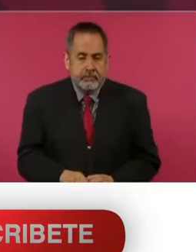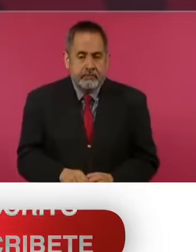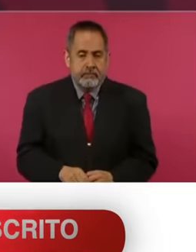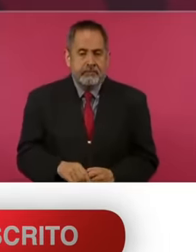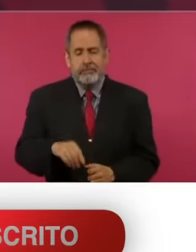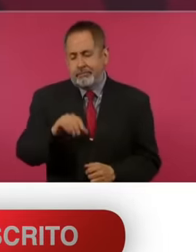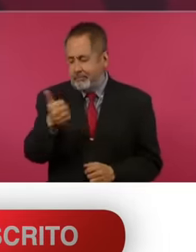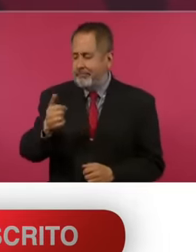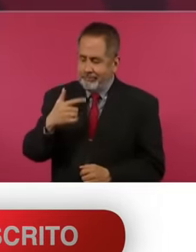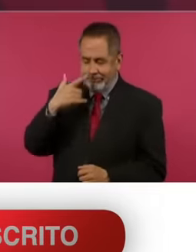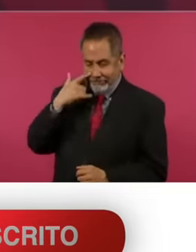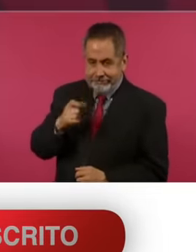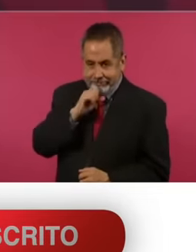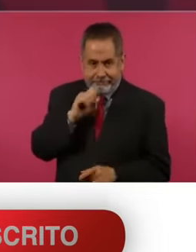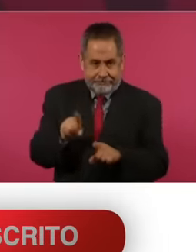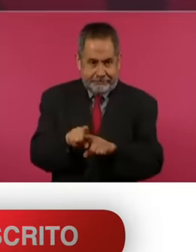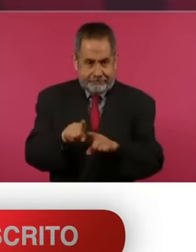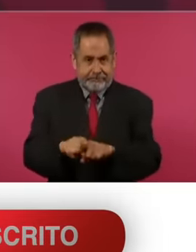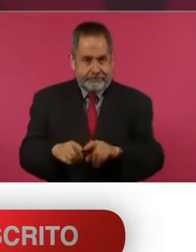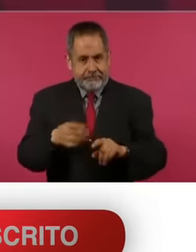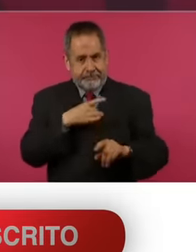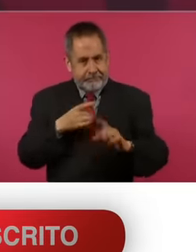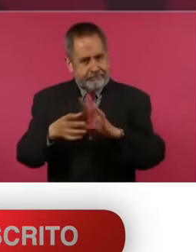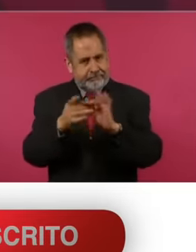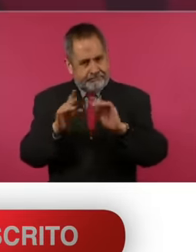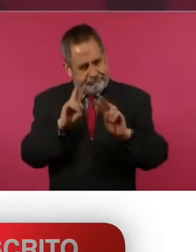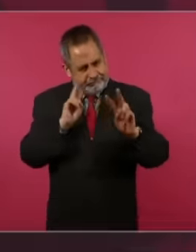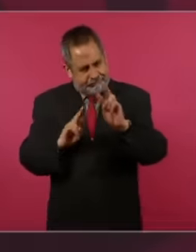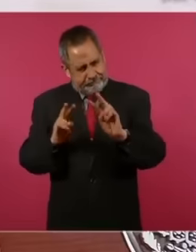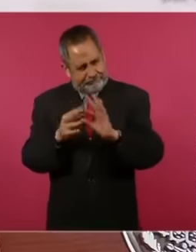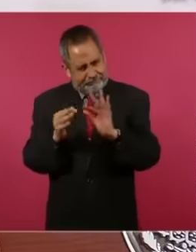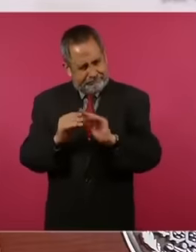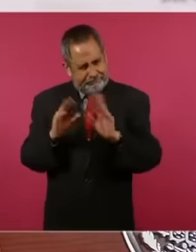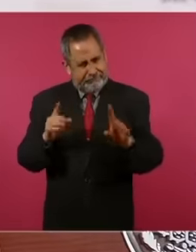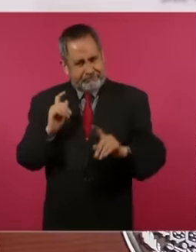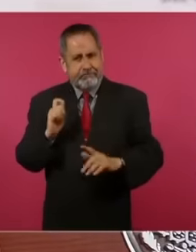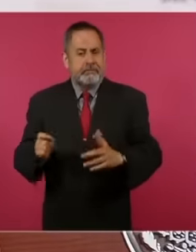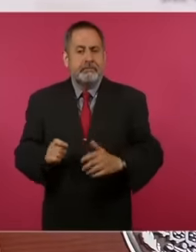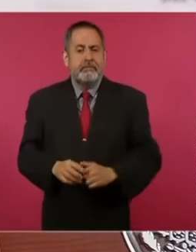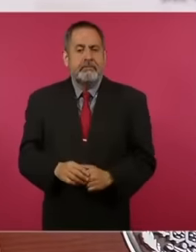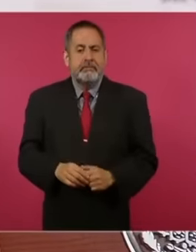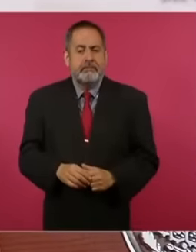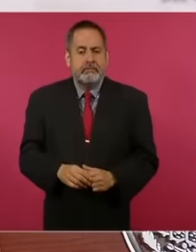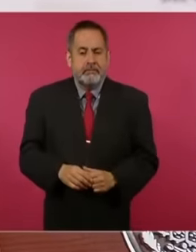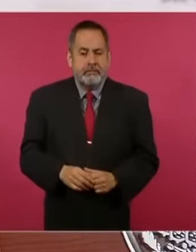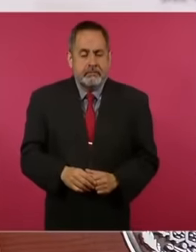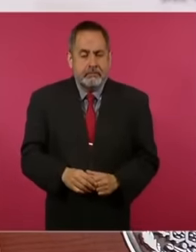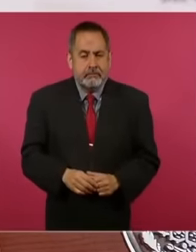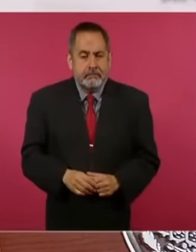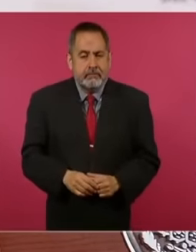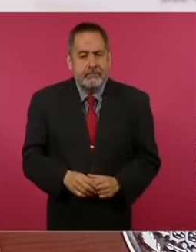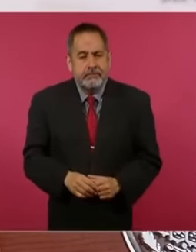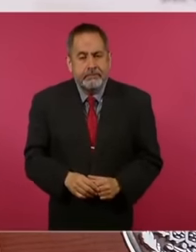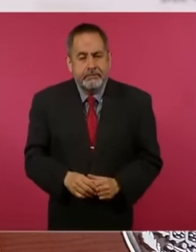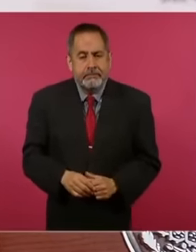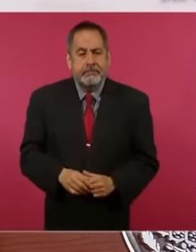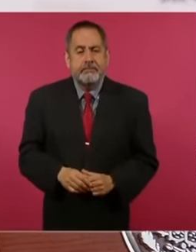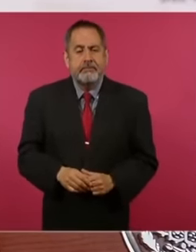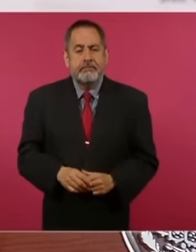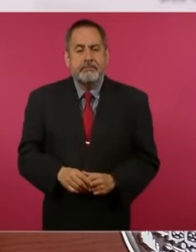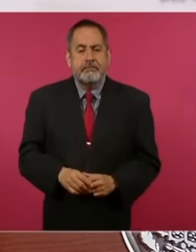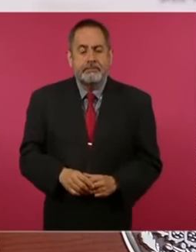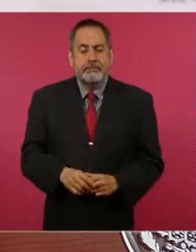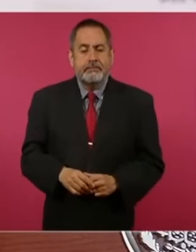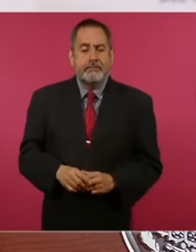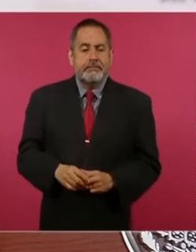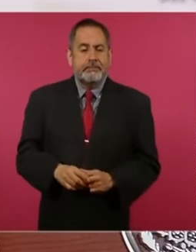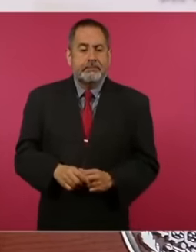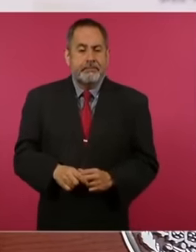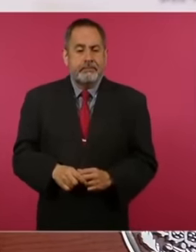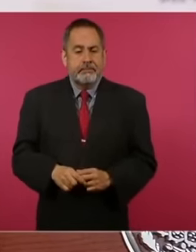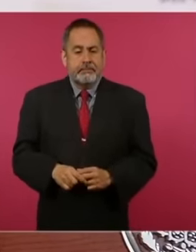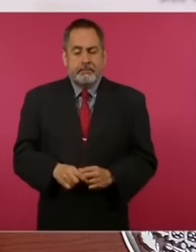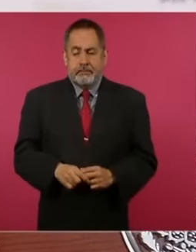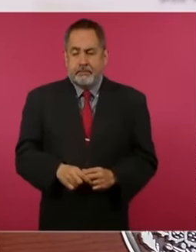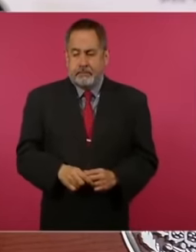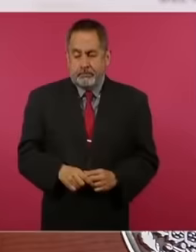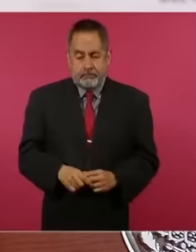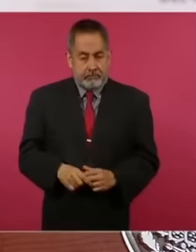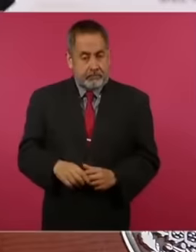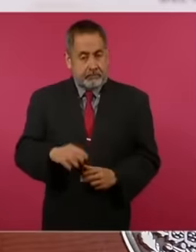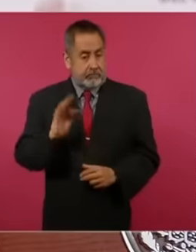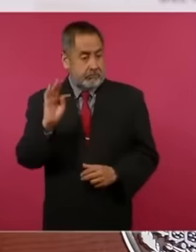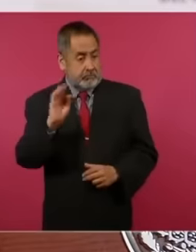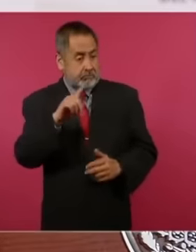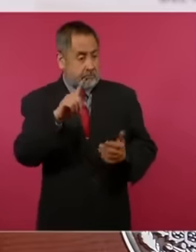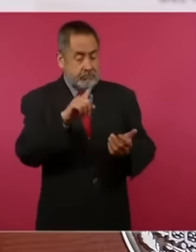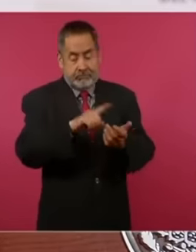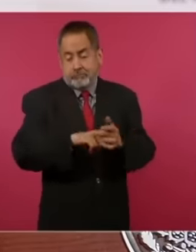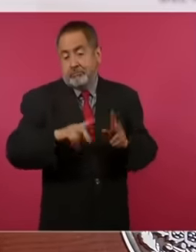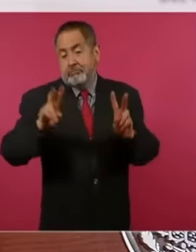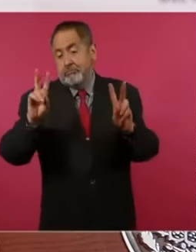phenomenon that must be analyzed well from those who supposedly have a higher